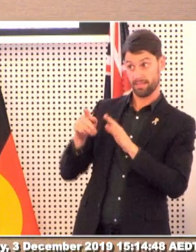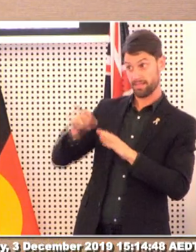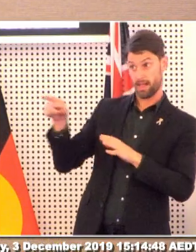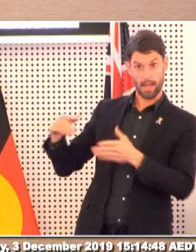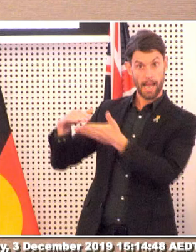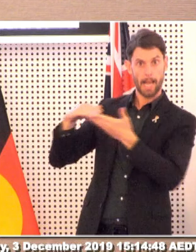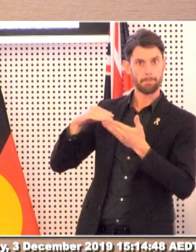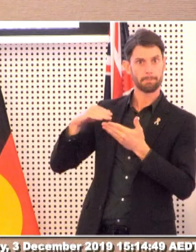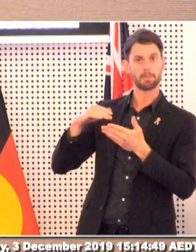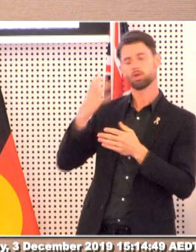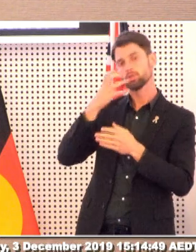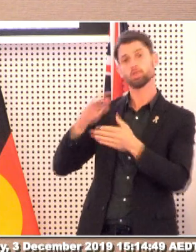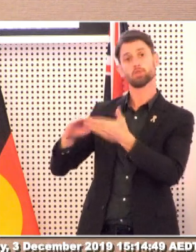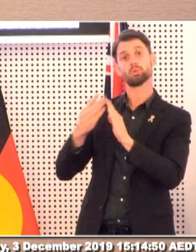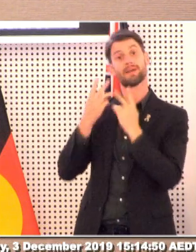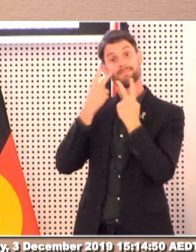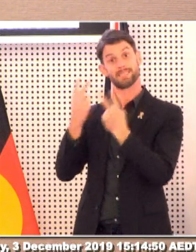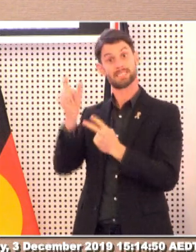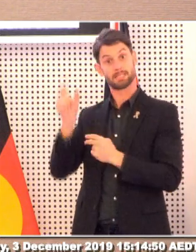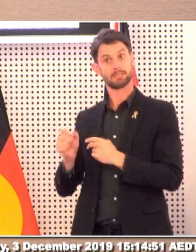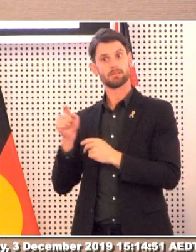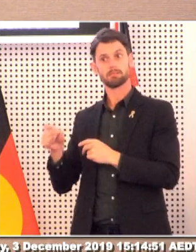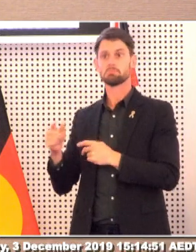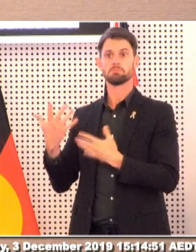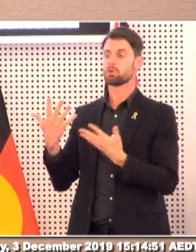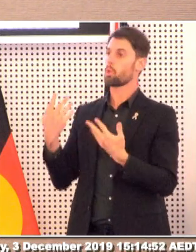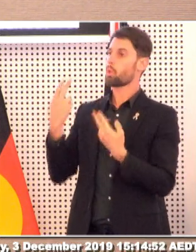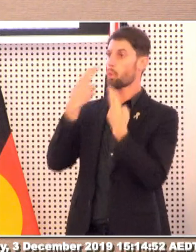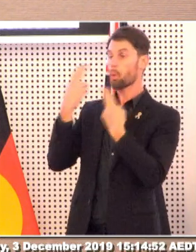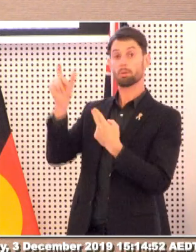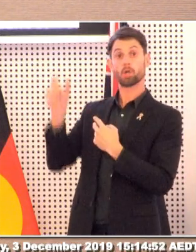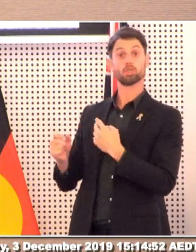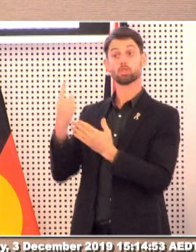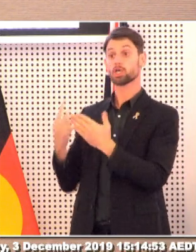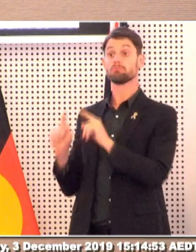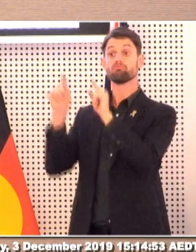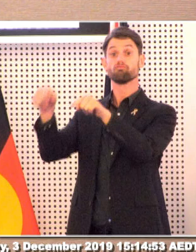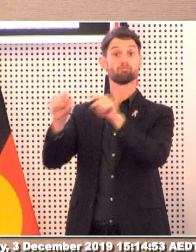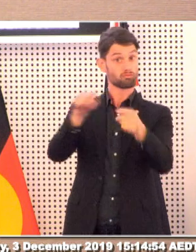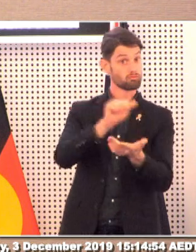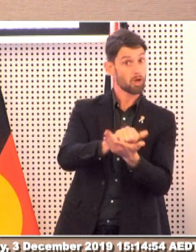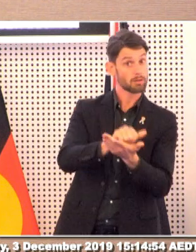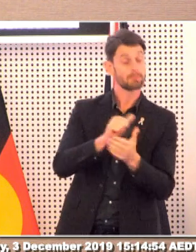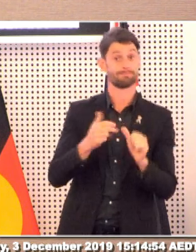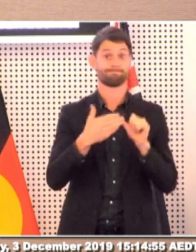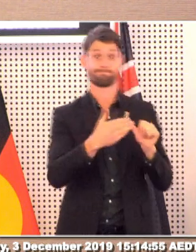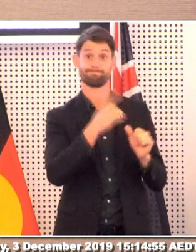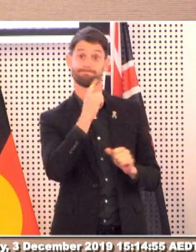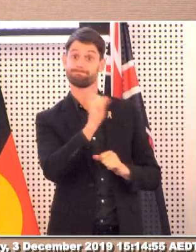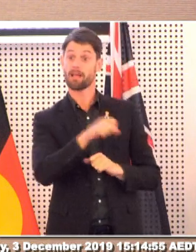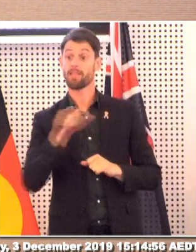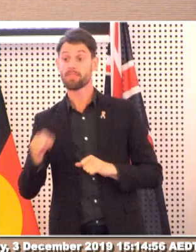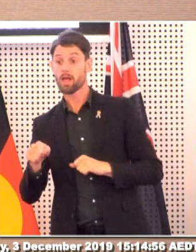They are an ordinary person who enters into a closed environment and applies the